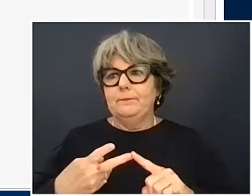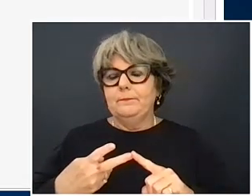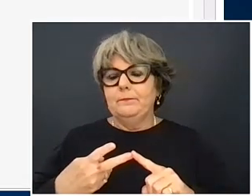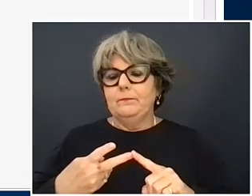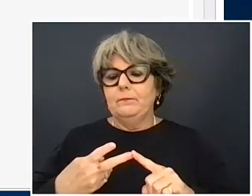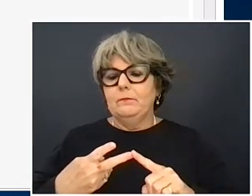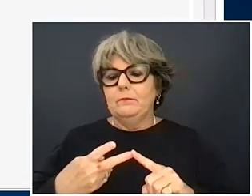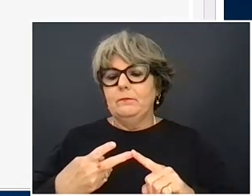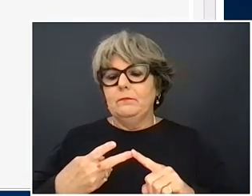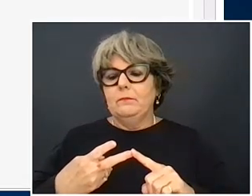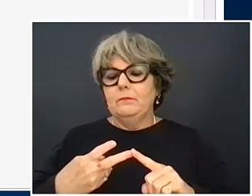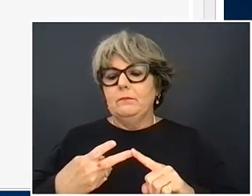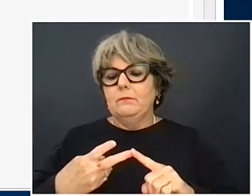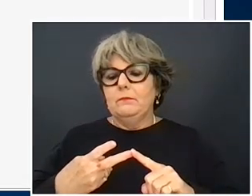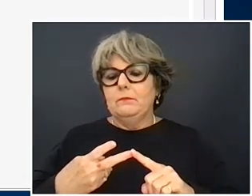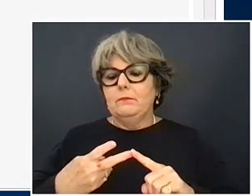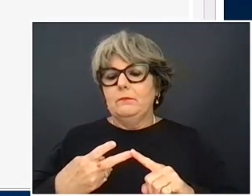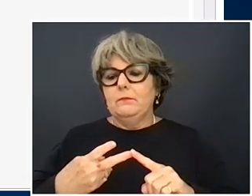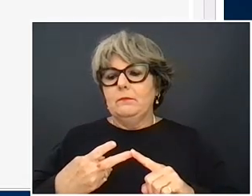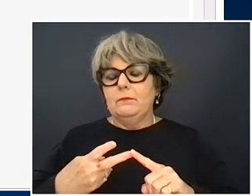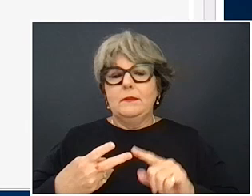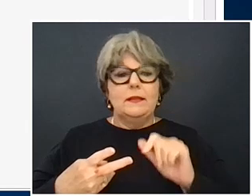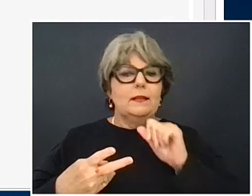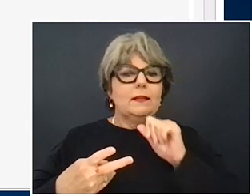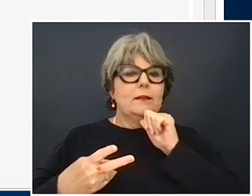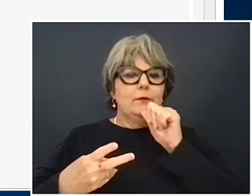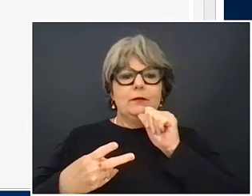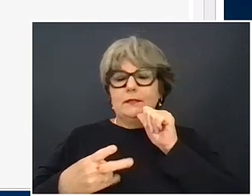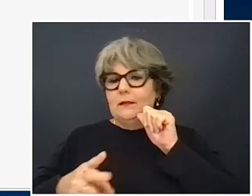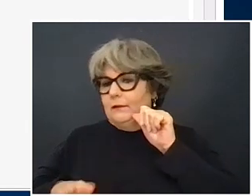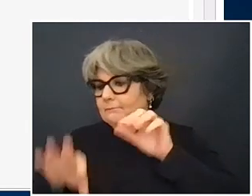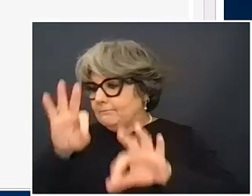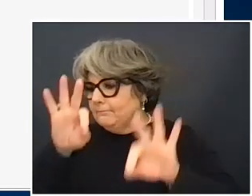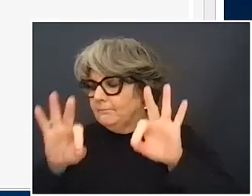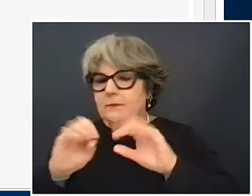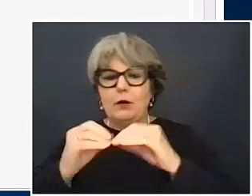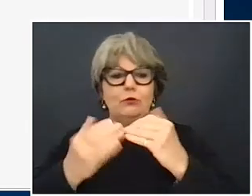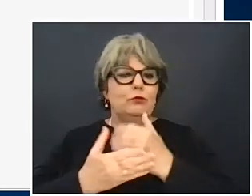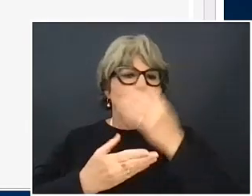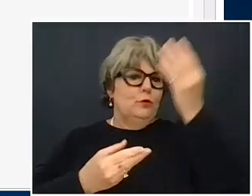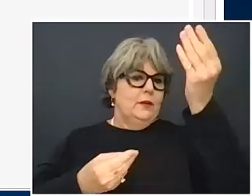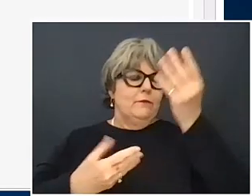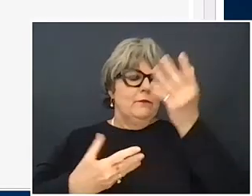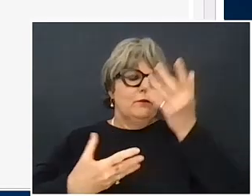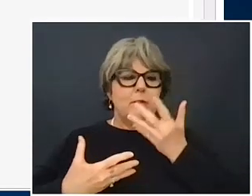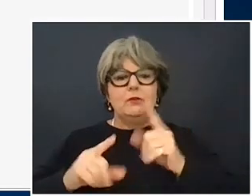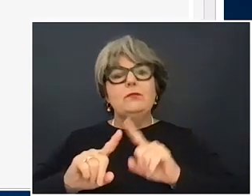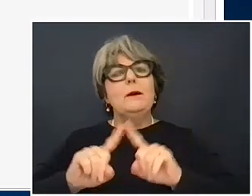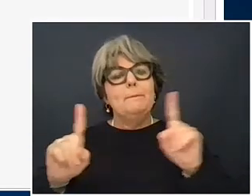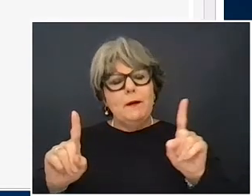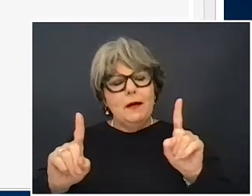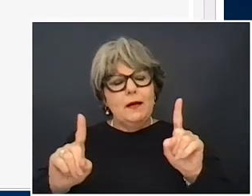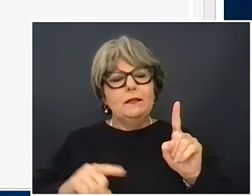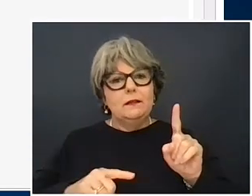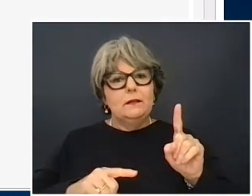a- if it was not discoverable or if the person had new information. But the difficulty of having clarity and